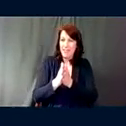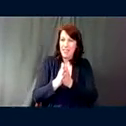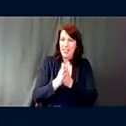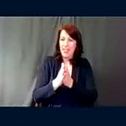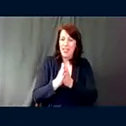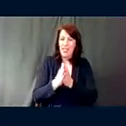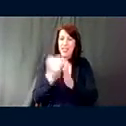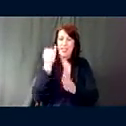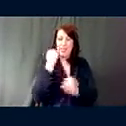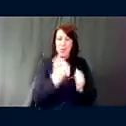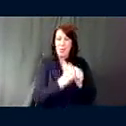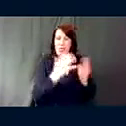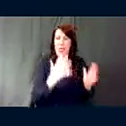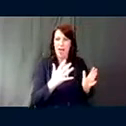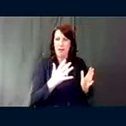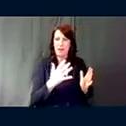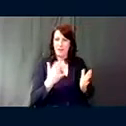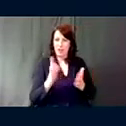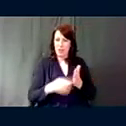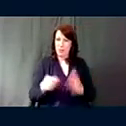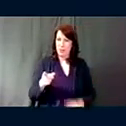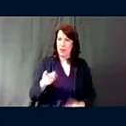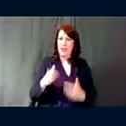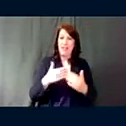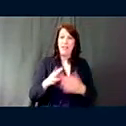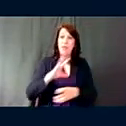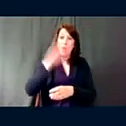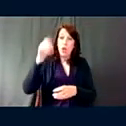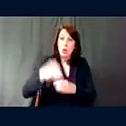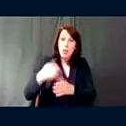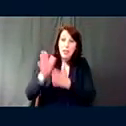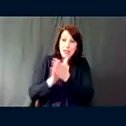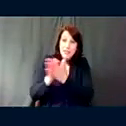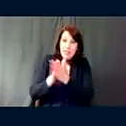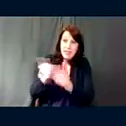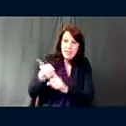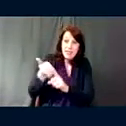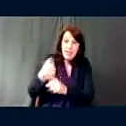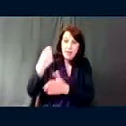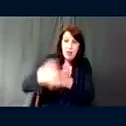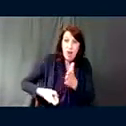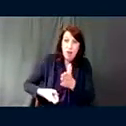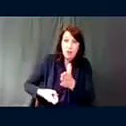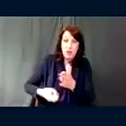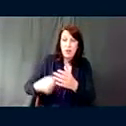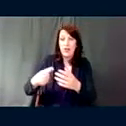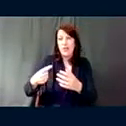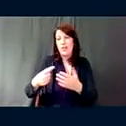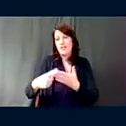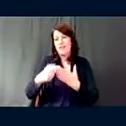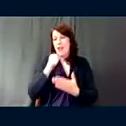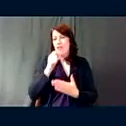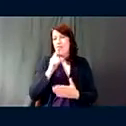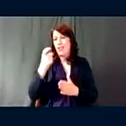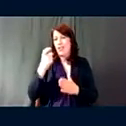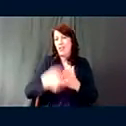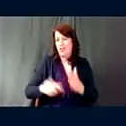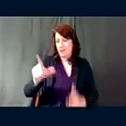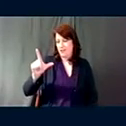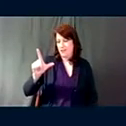WHEN YOU DON'T HAVE INCENTIVES, EVEN COUNTING INCENTIVE AS A COST, ALTHOUGH YOU COULD ARGUE IT'S NOT REALLY A COST BECAUSE